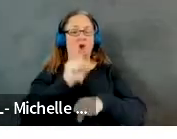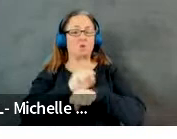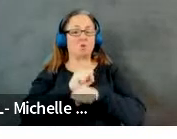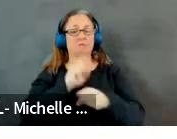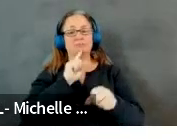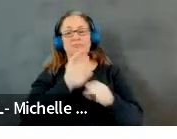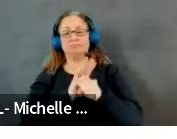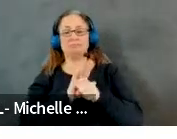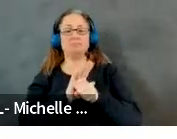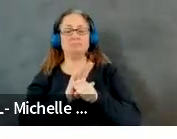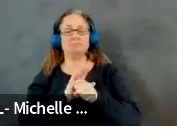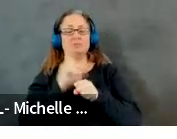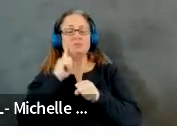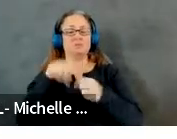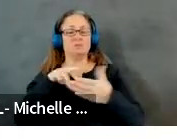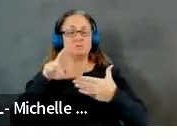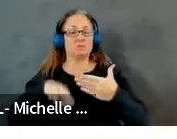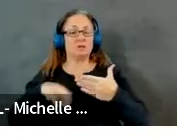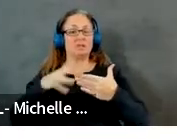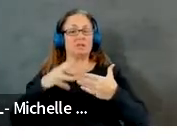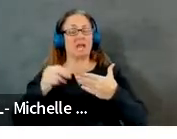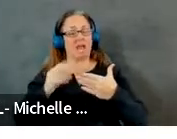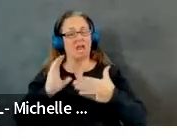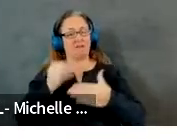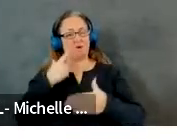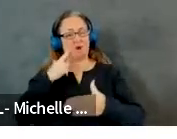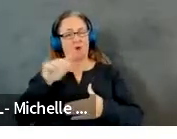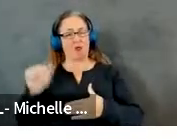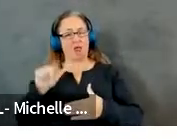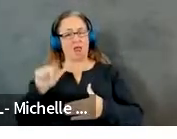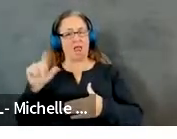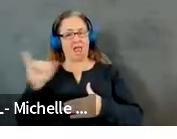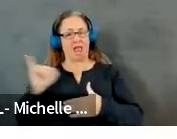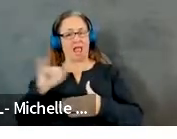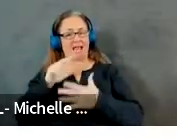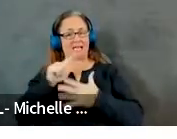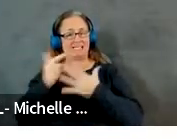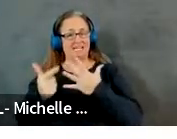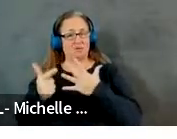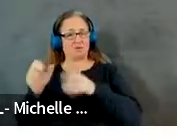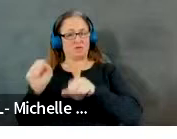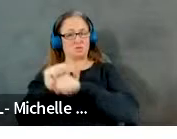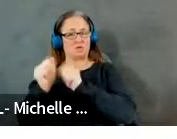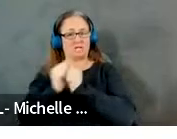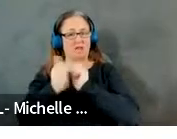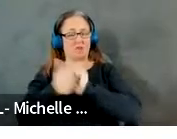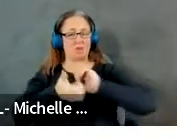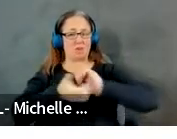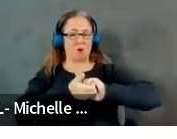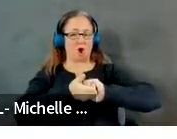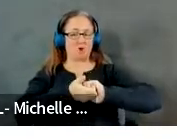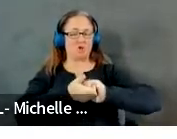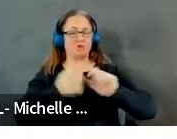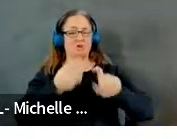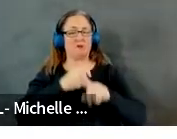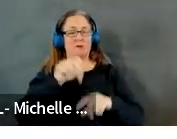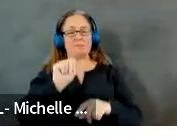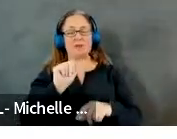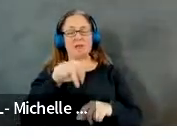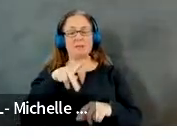into these findings and into our AI series and work together with our partners from AAPD and CDT,